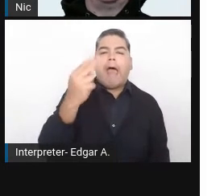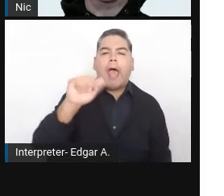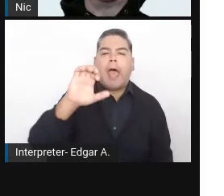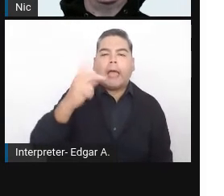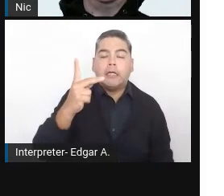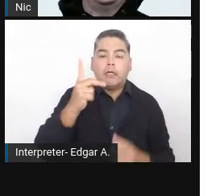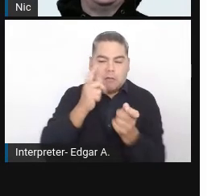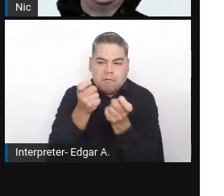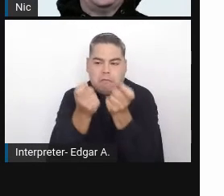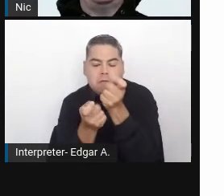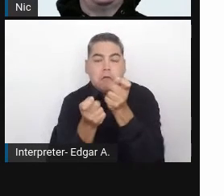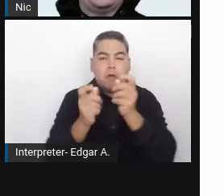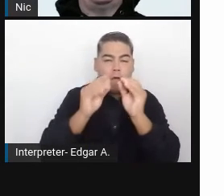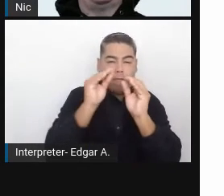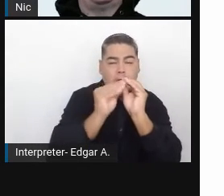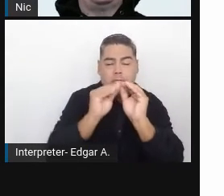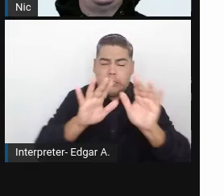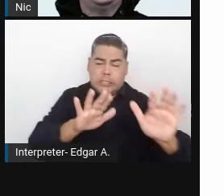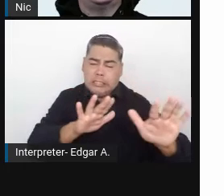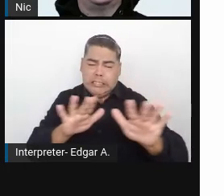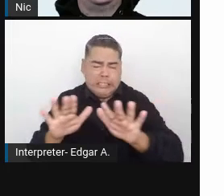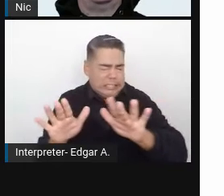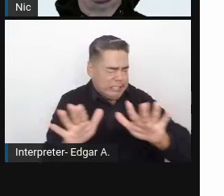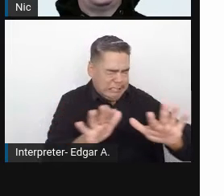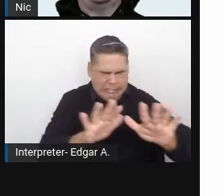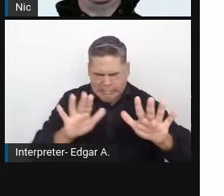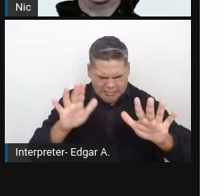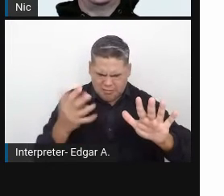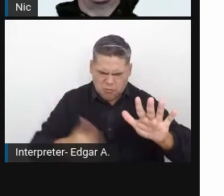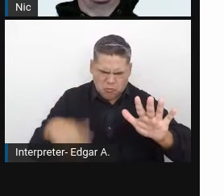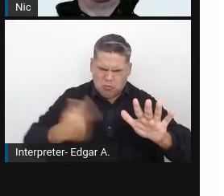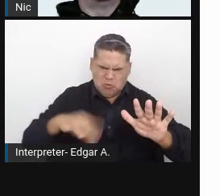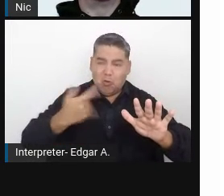because by the time I'd have finished refactoring Sensei to work,